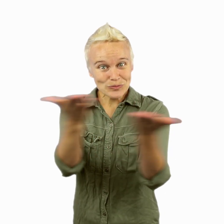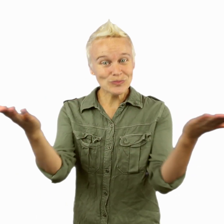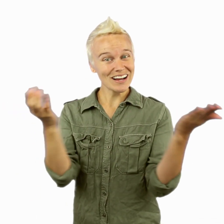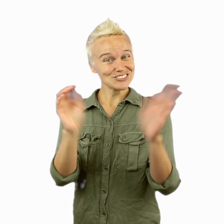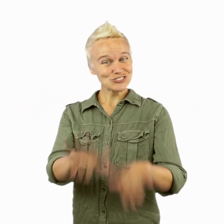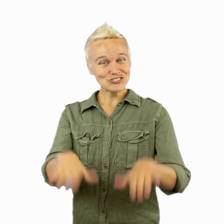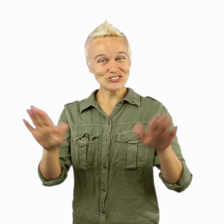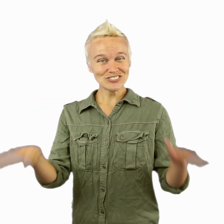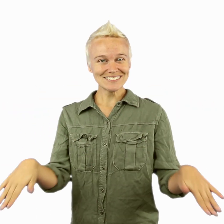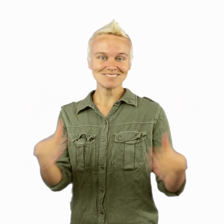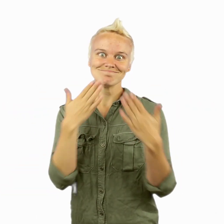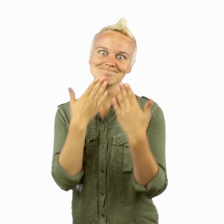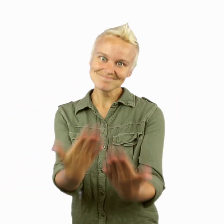We're truly grateful.